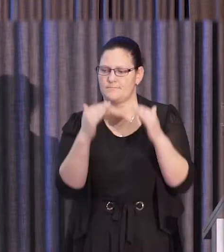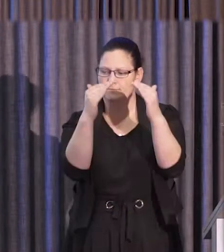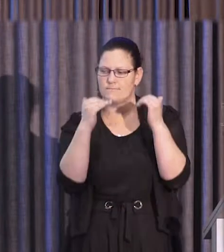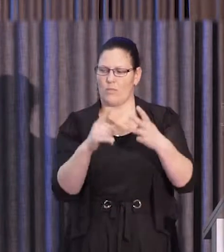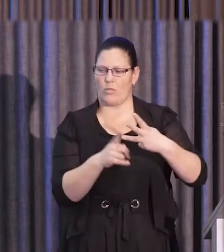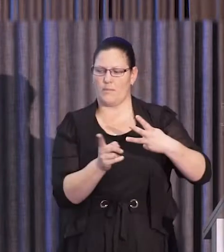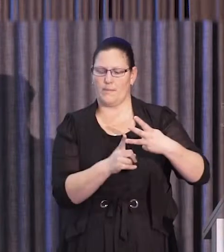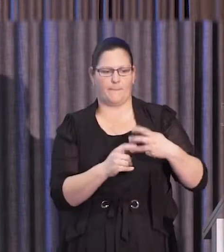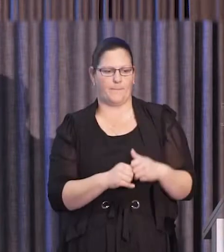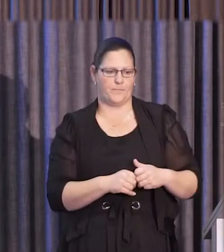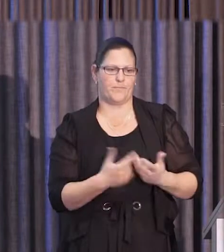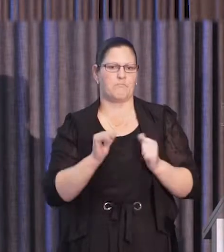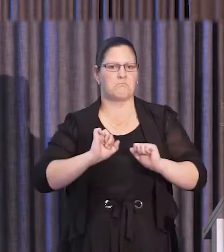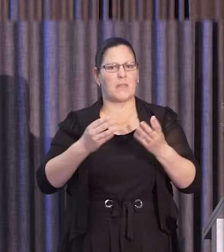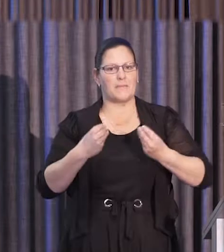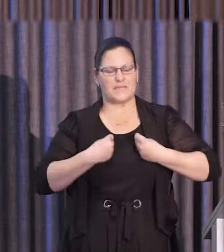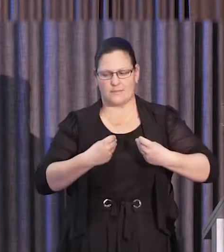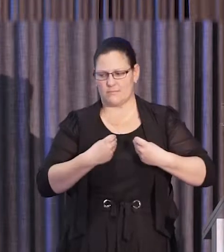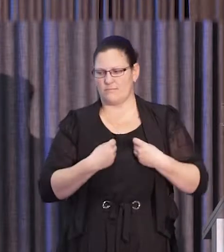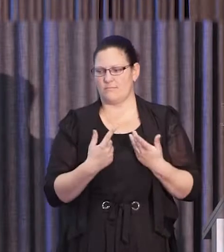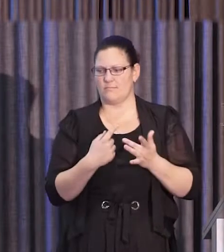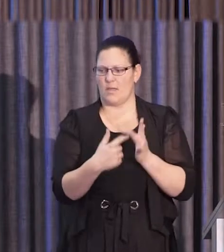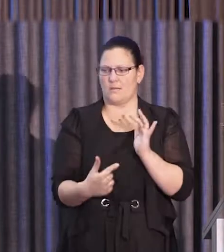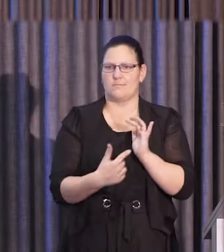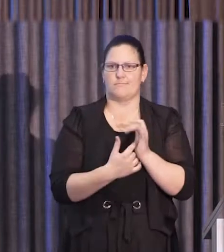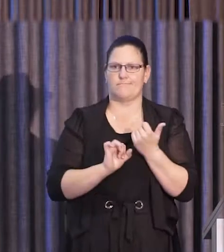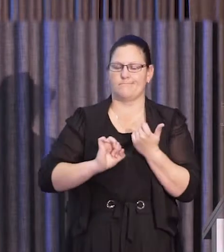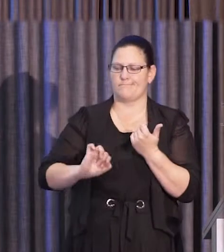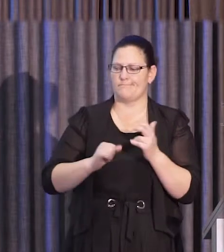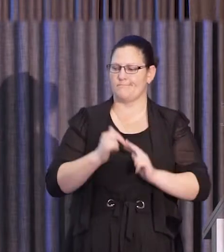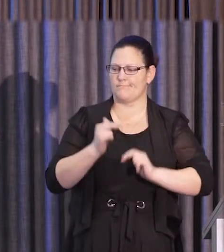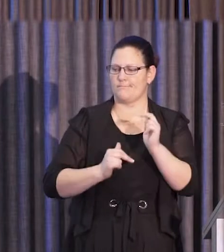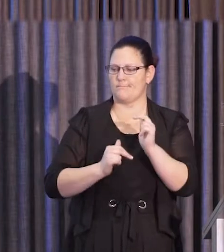the HR, the IT, the buildings, with an assistant director general, Paul White.